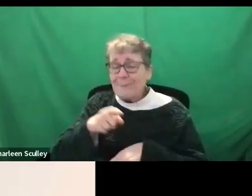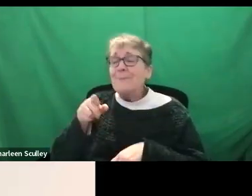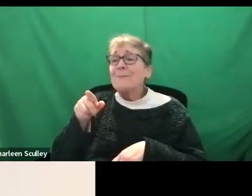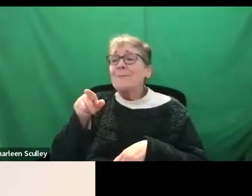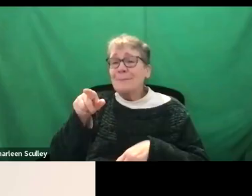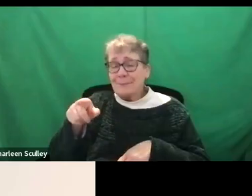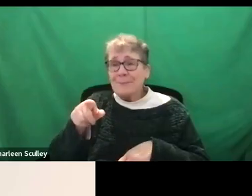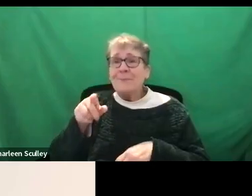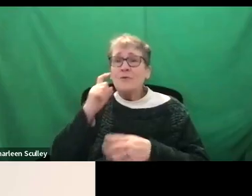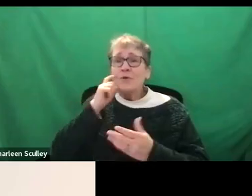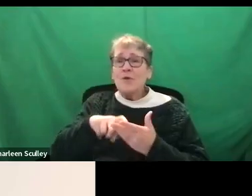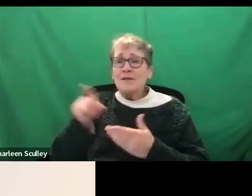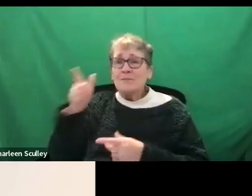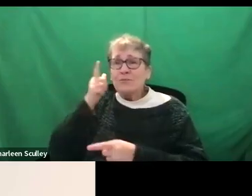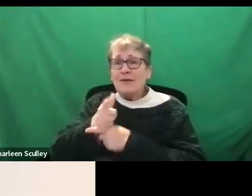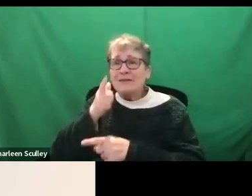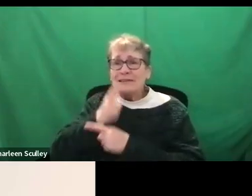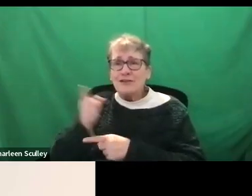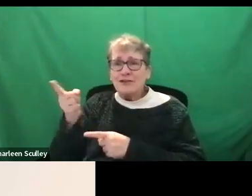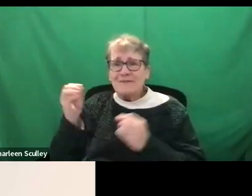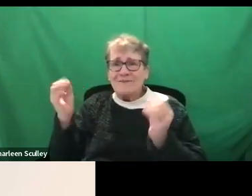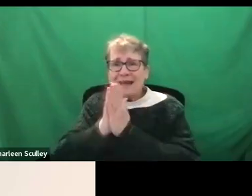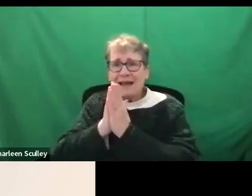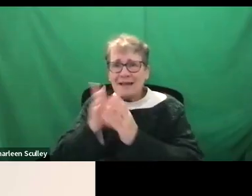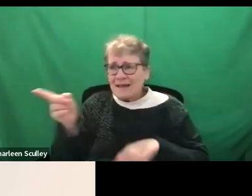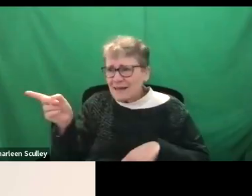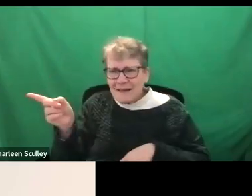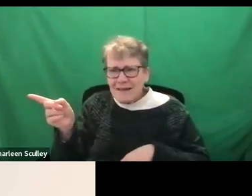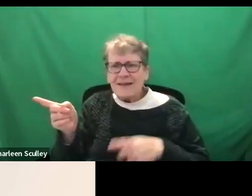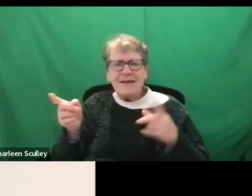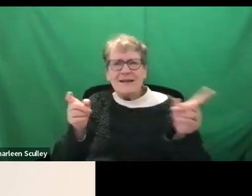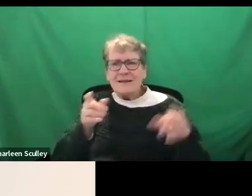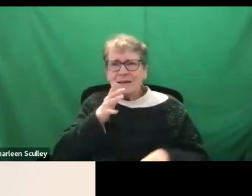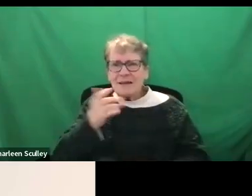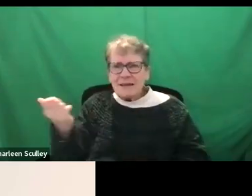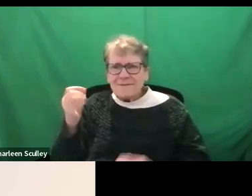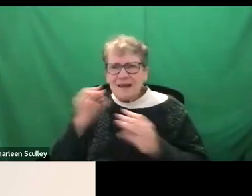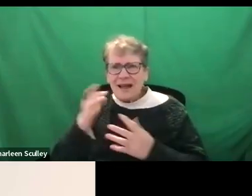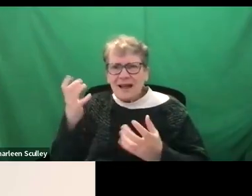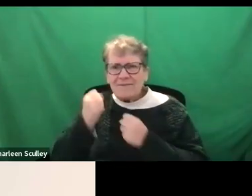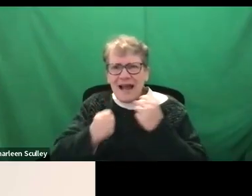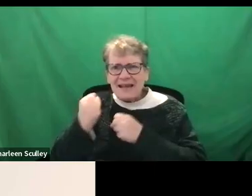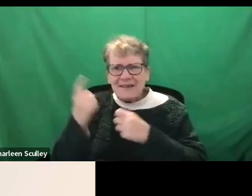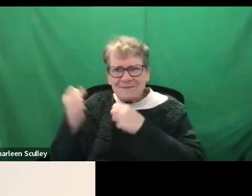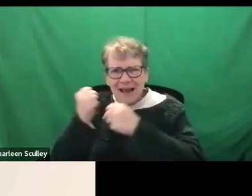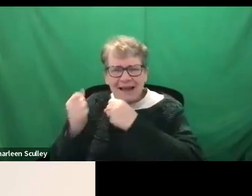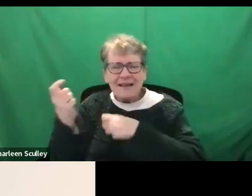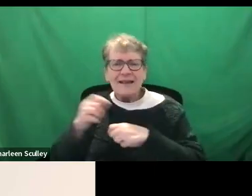Saw that some of them looked like they were angry. And the boy asked his mom, "Why do those people look angry?" And, the mom said, "Oh, no, they're not actually angry."